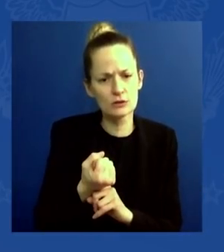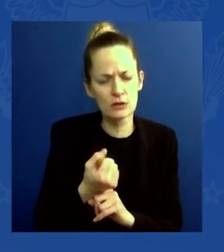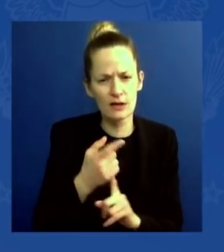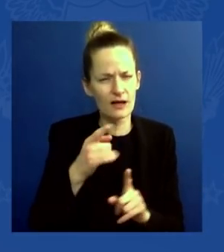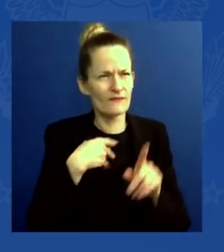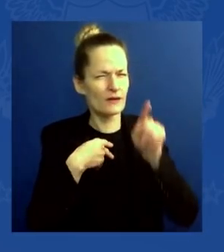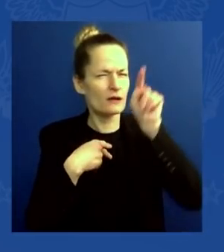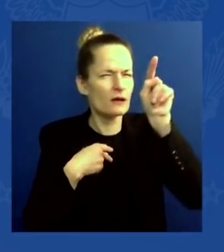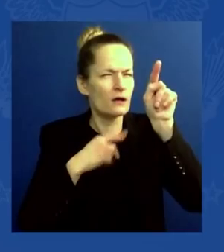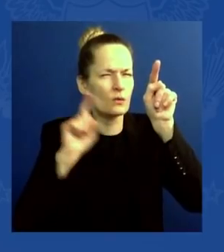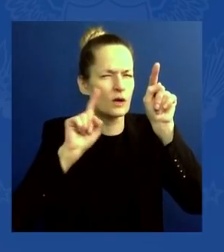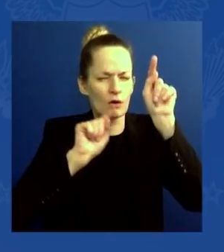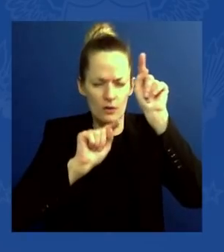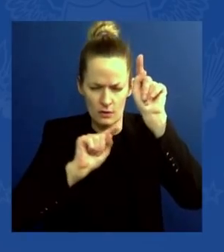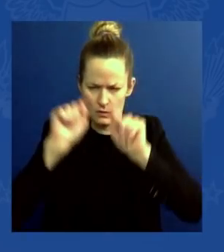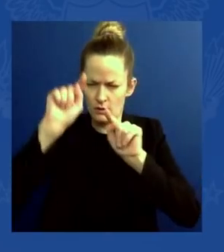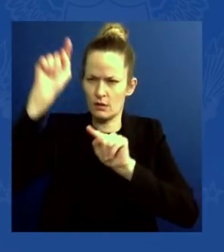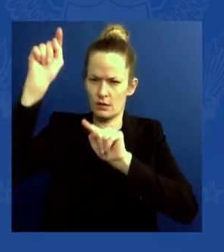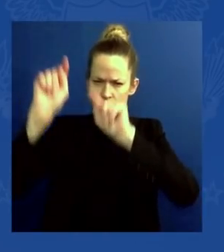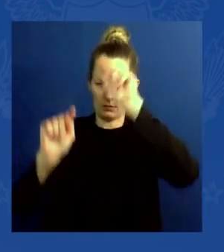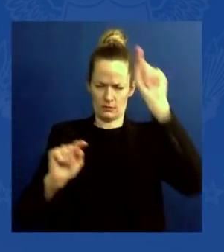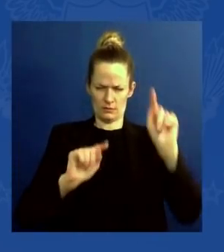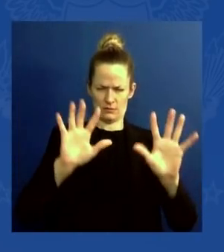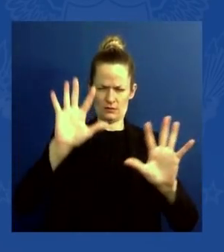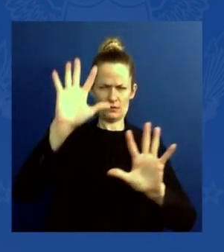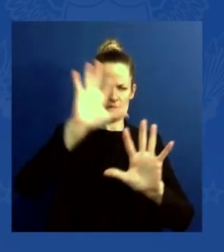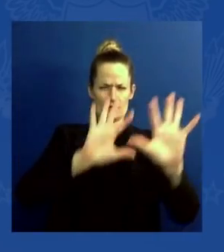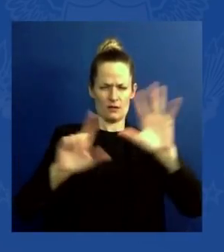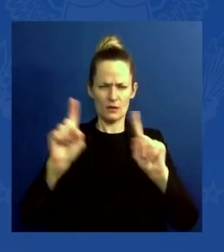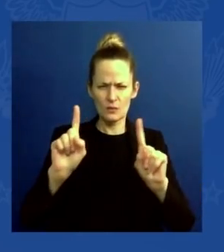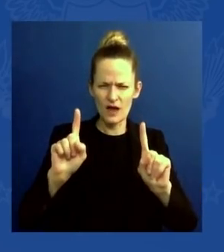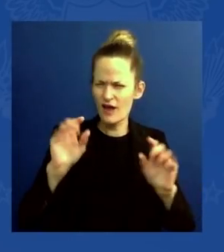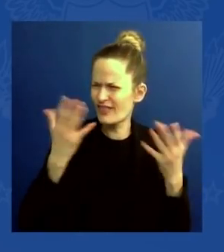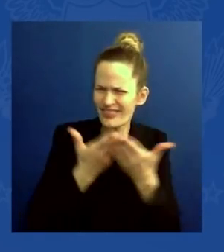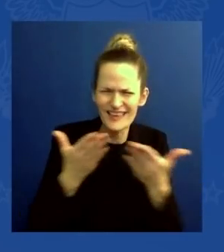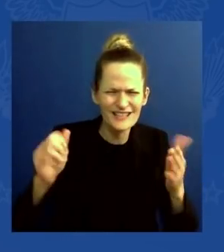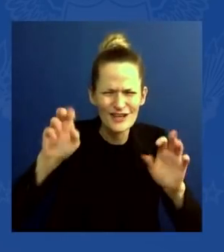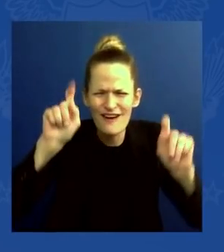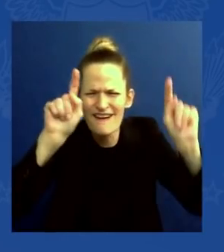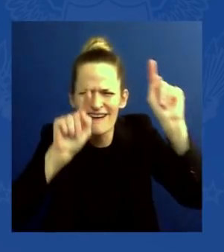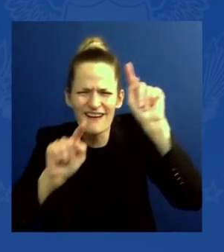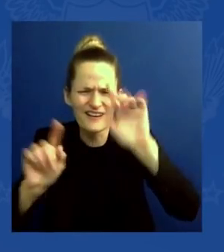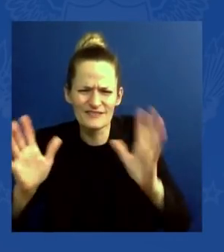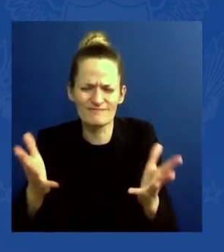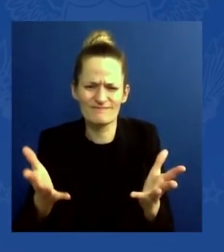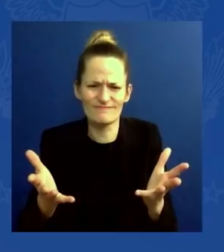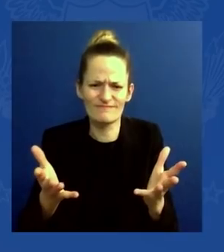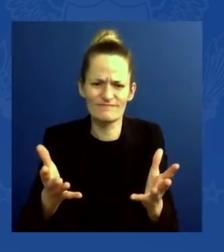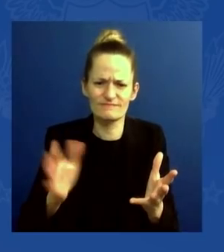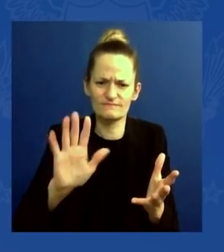who may have lost more than a year of education by only being out one semester. Think of all that's going on,